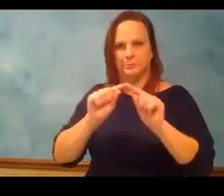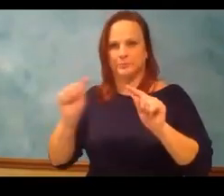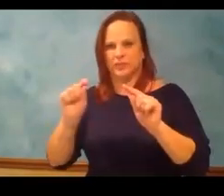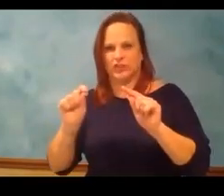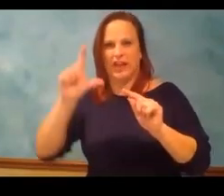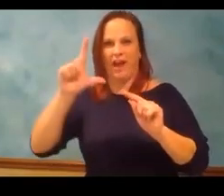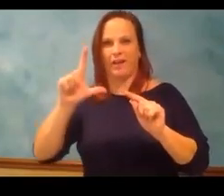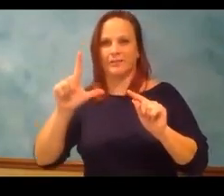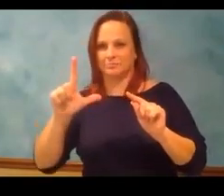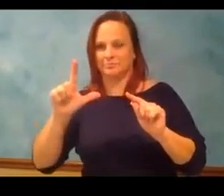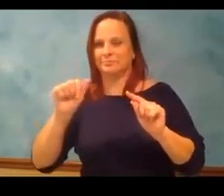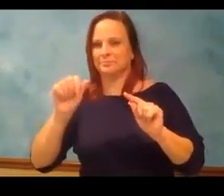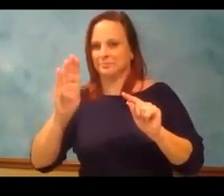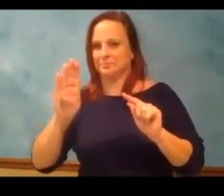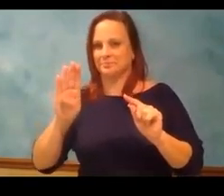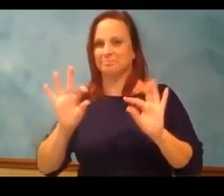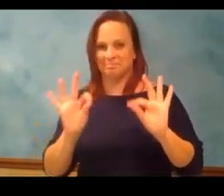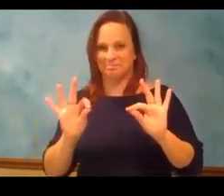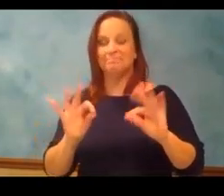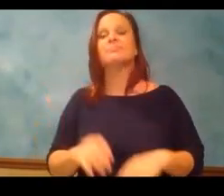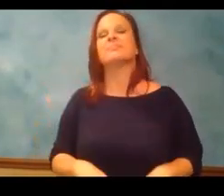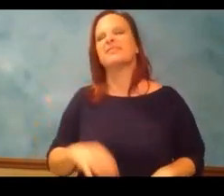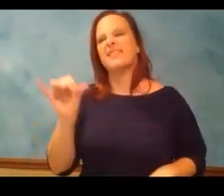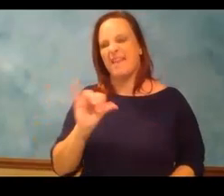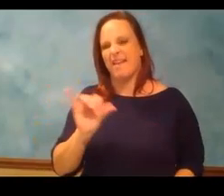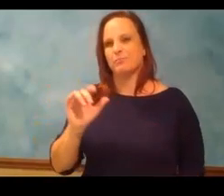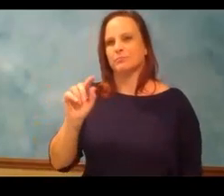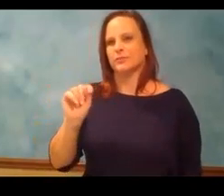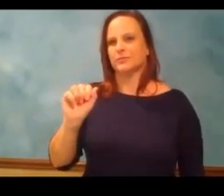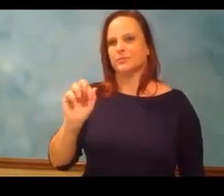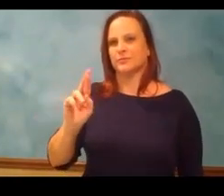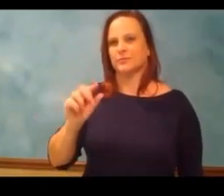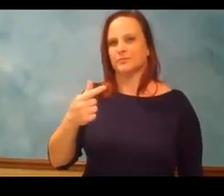write fs in lower case, the dash, and then in capital letters the word lab (fs-LAB).